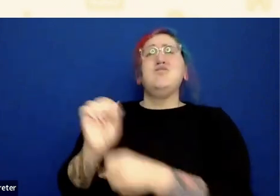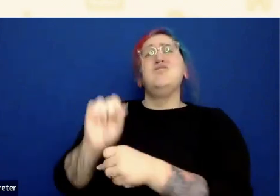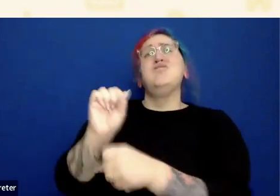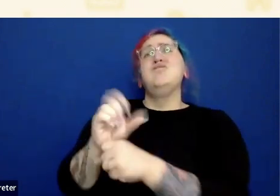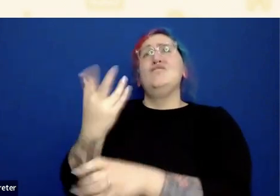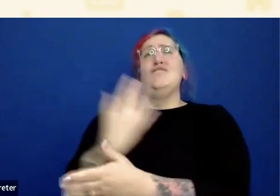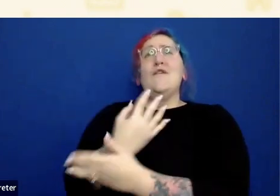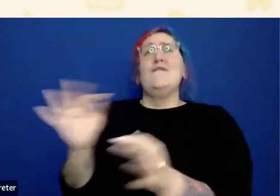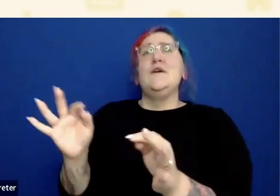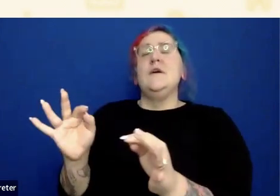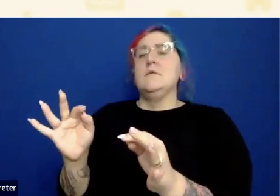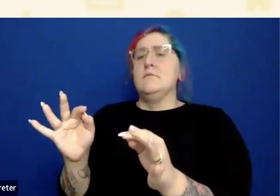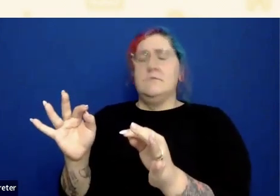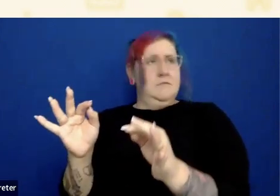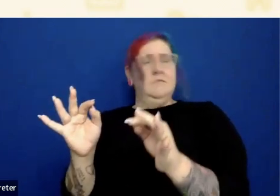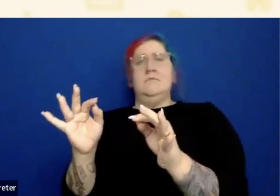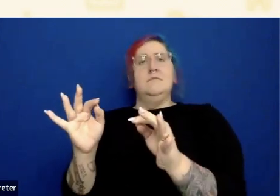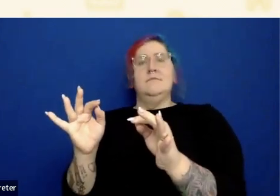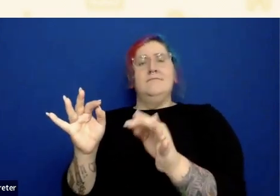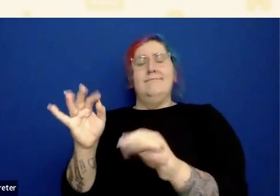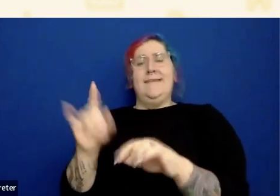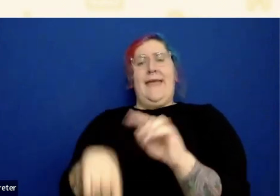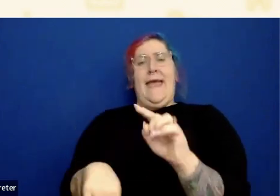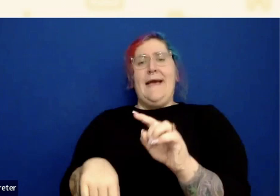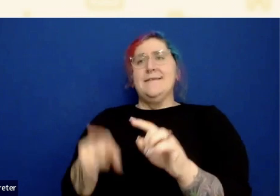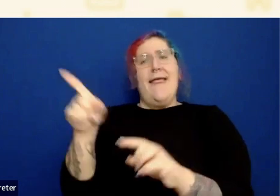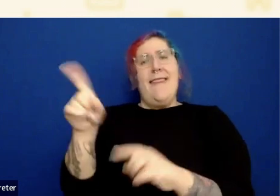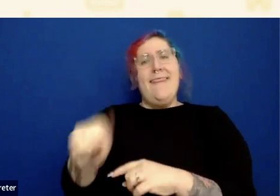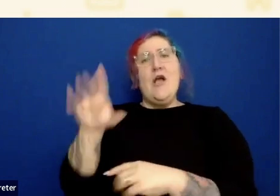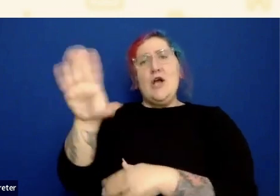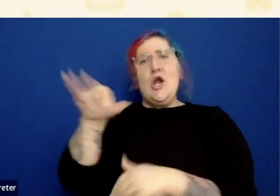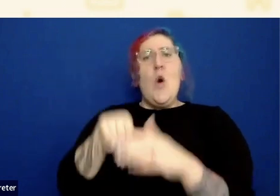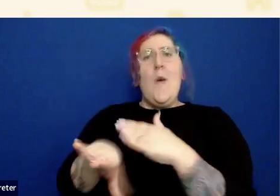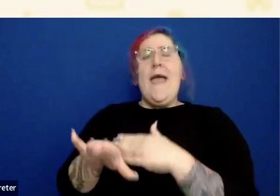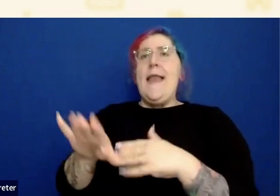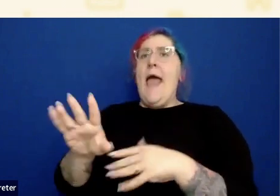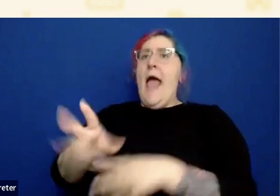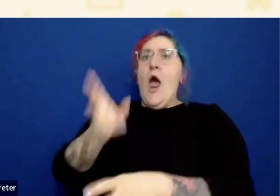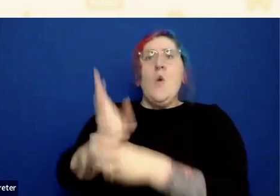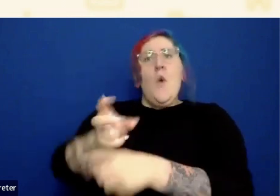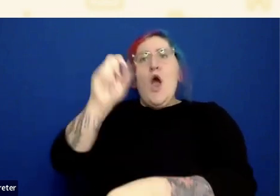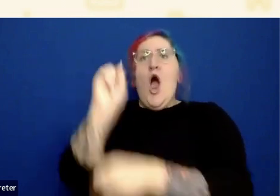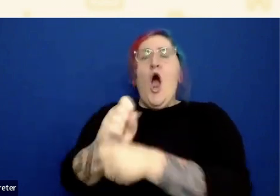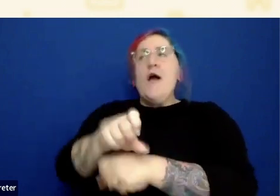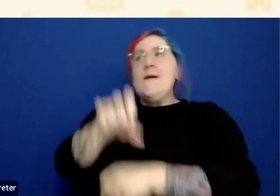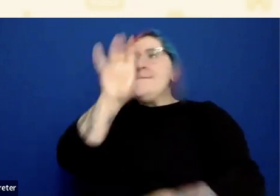to possibly be incredibly frustrated using your crappy product,